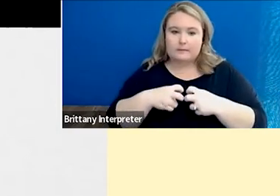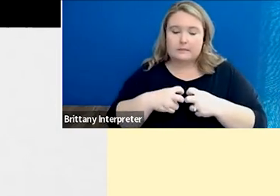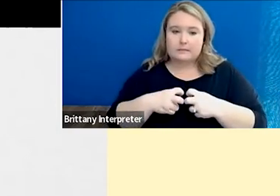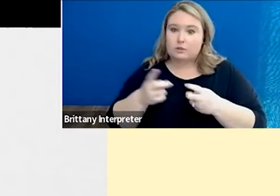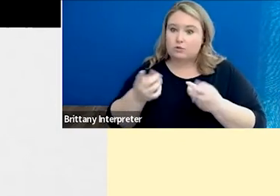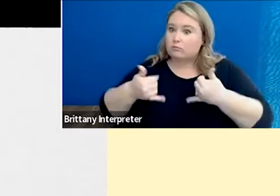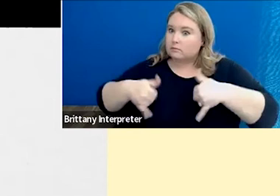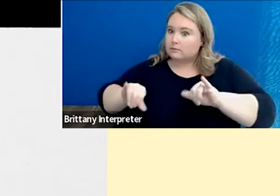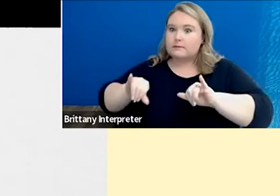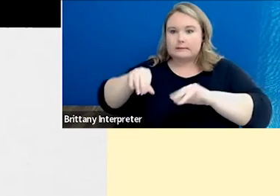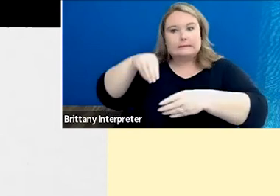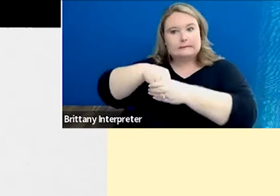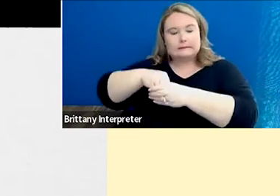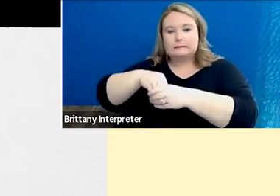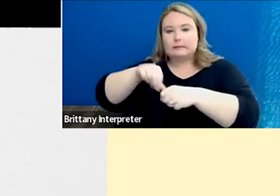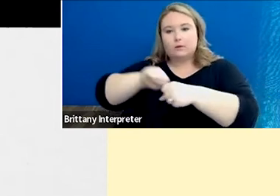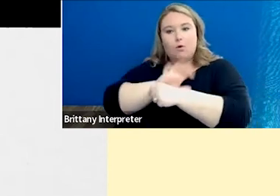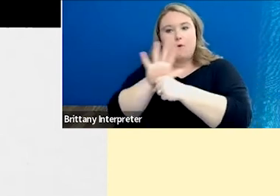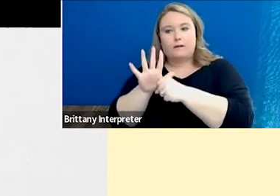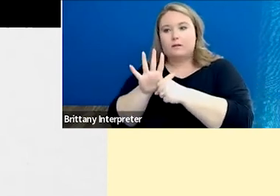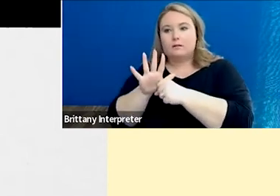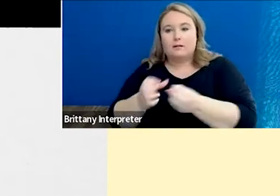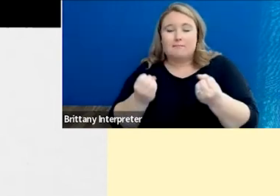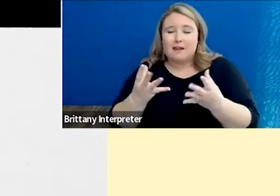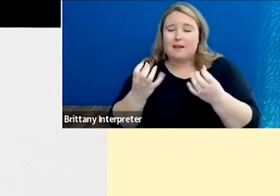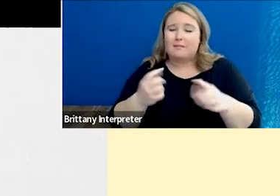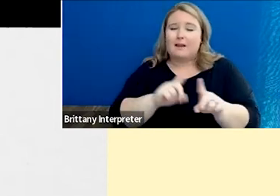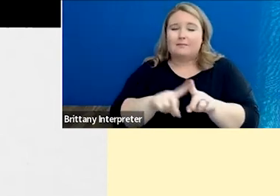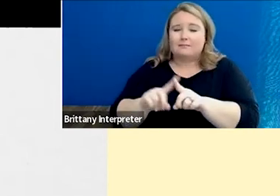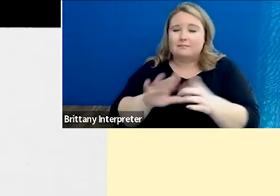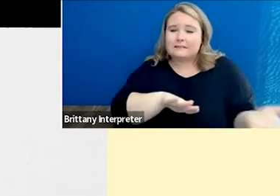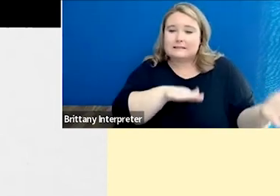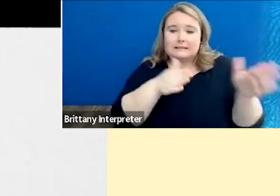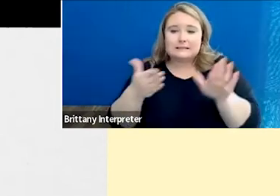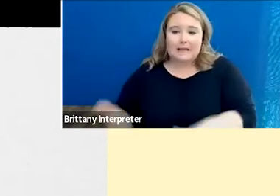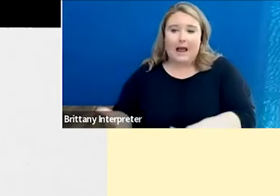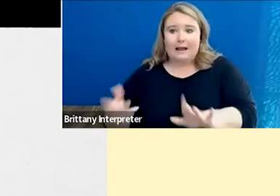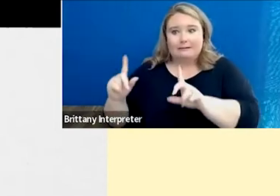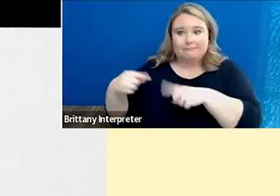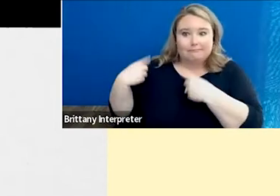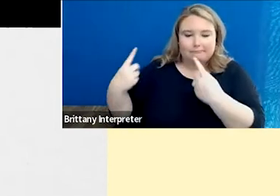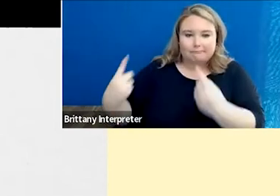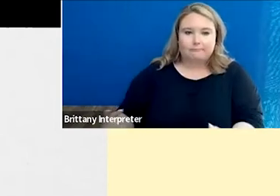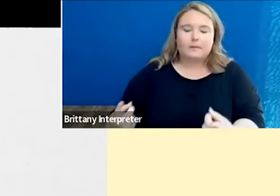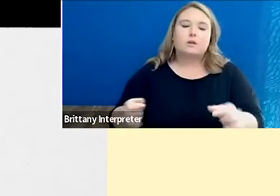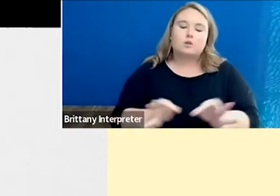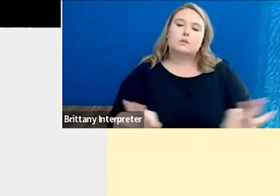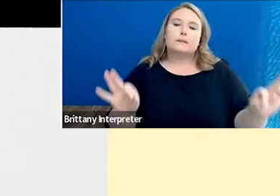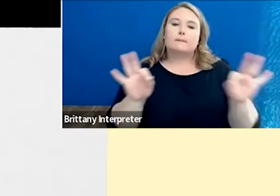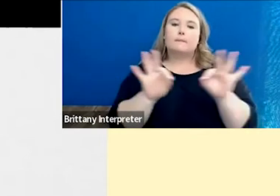a pandemic that has claimed the lives of far too many in our community. And so for us, it's really important that we name,